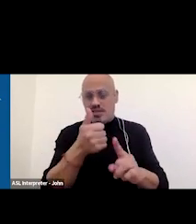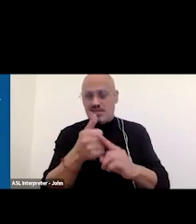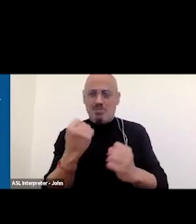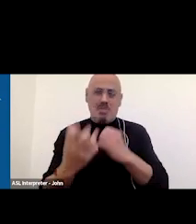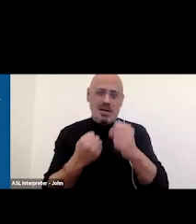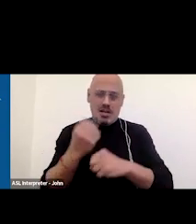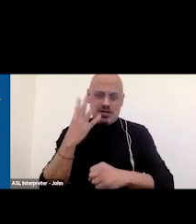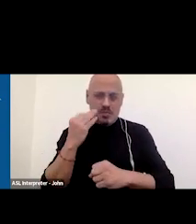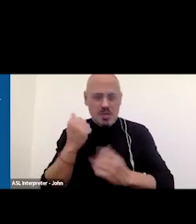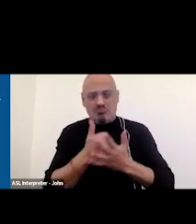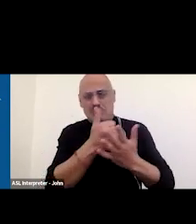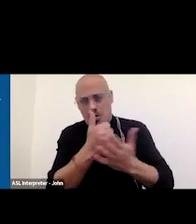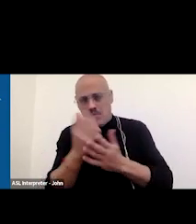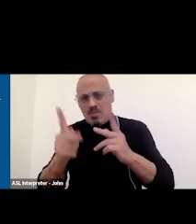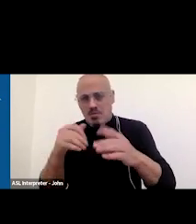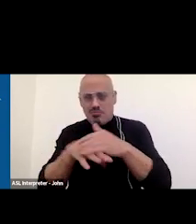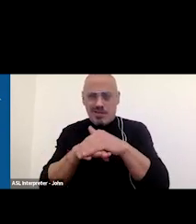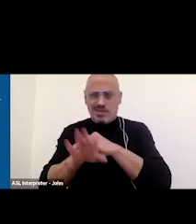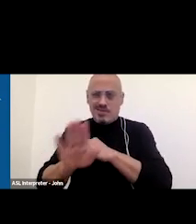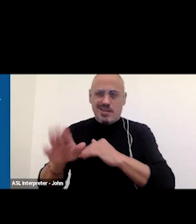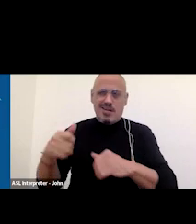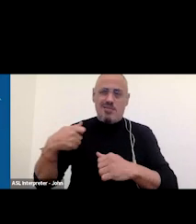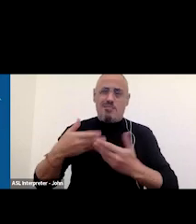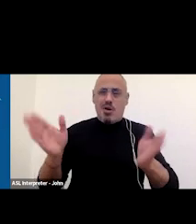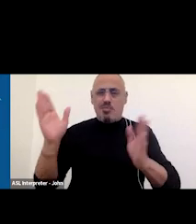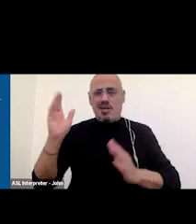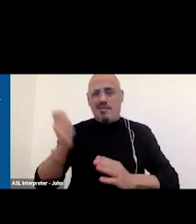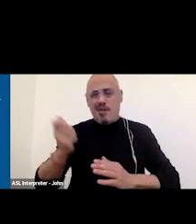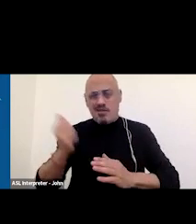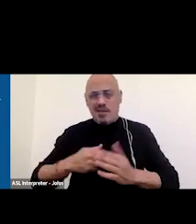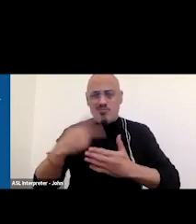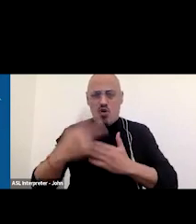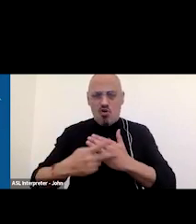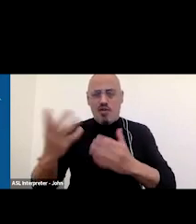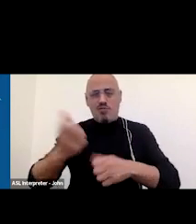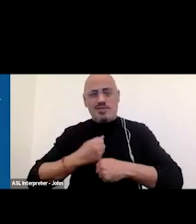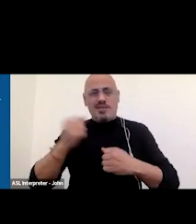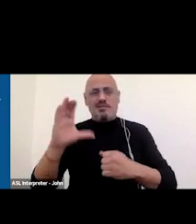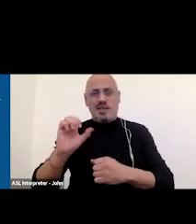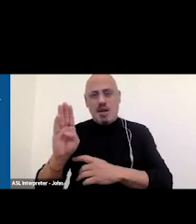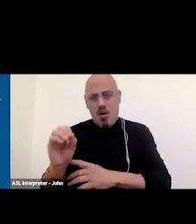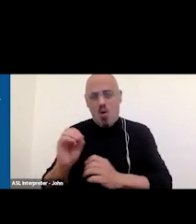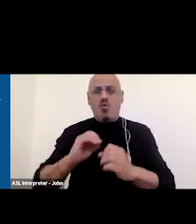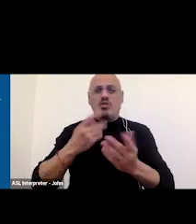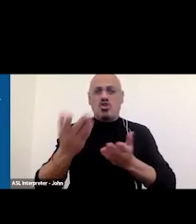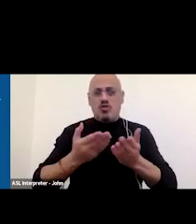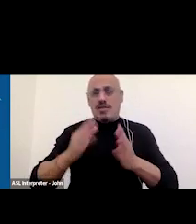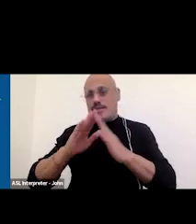in helping people access and enroll in publicly funded programs and receive home and community-based services, housing, and housing-related services.